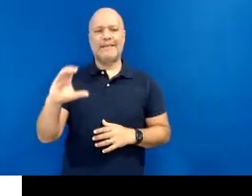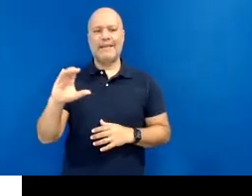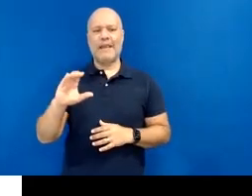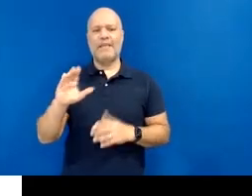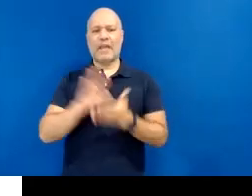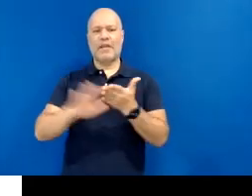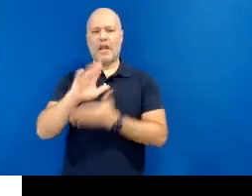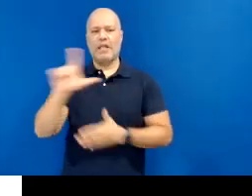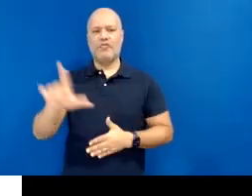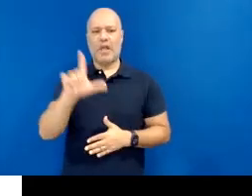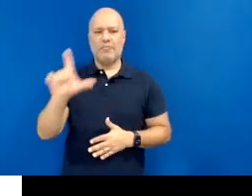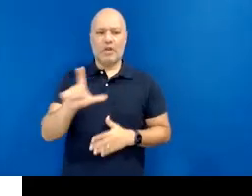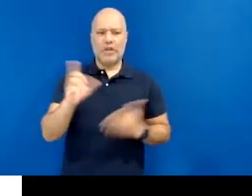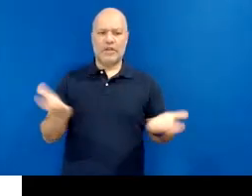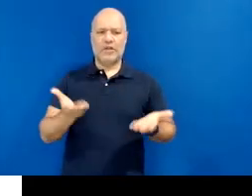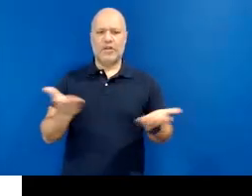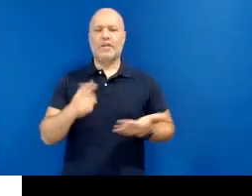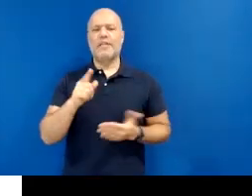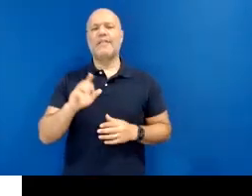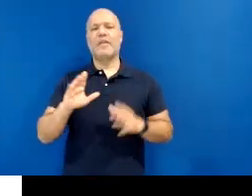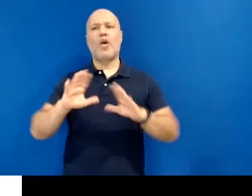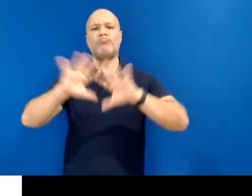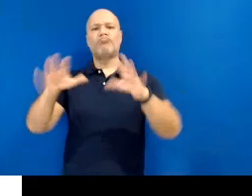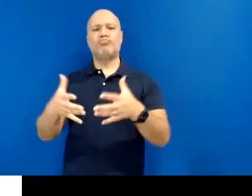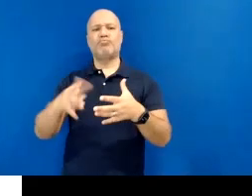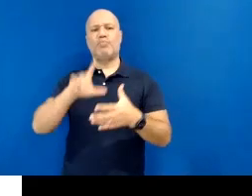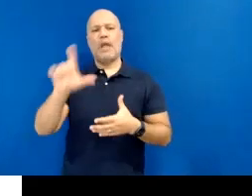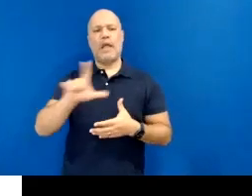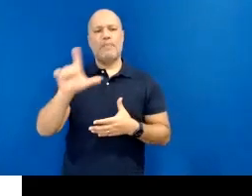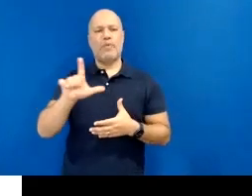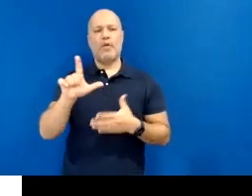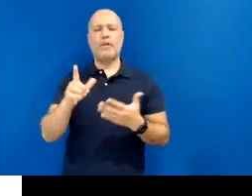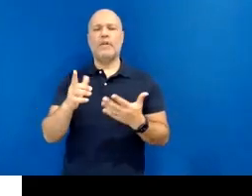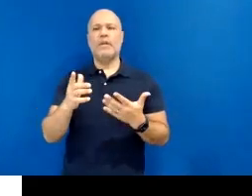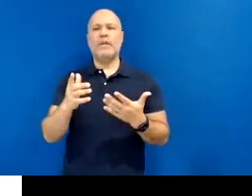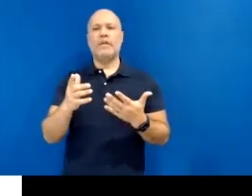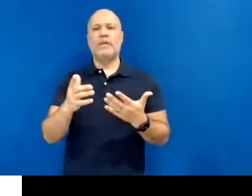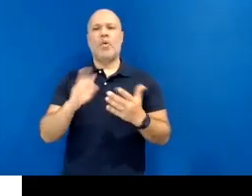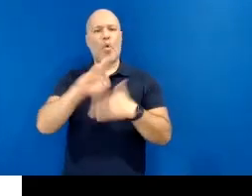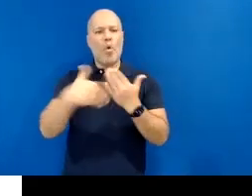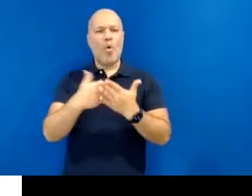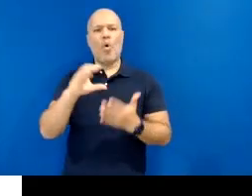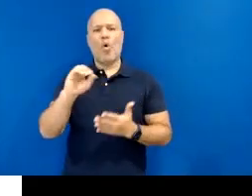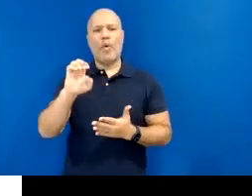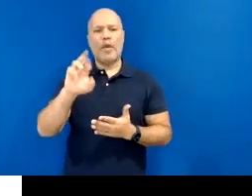So it's a collection of both OER and also DRM free titles.